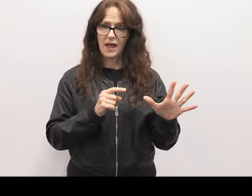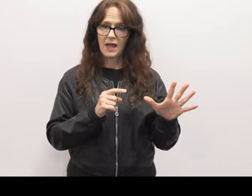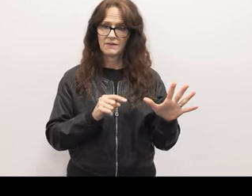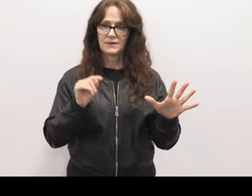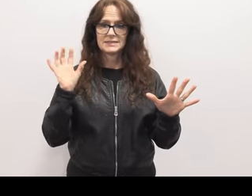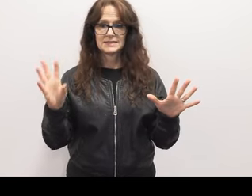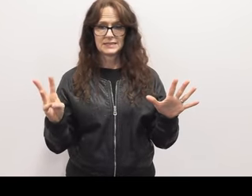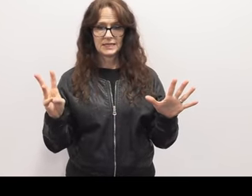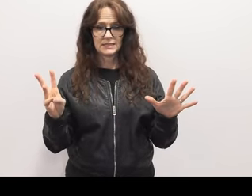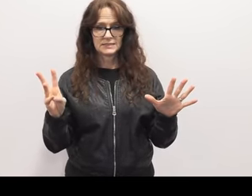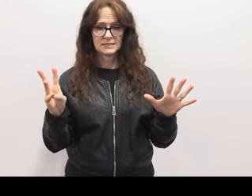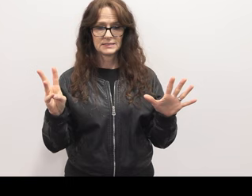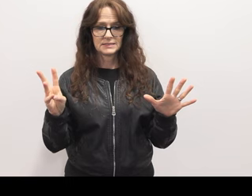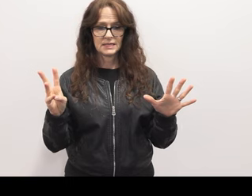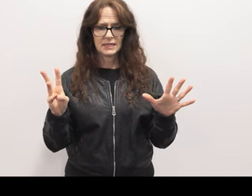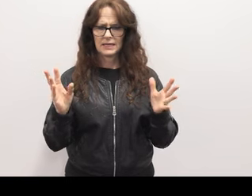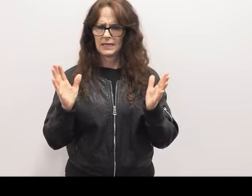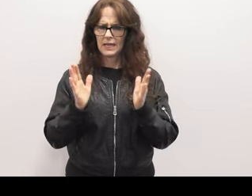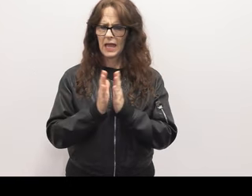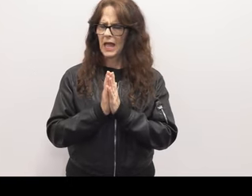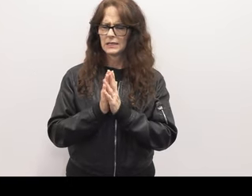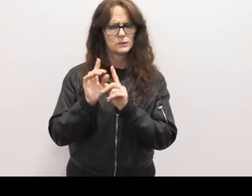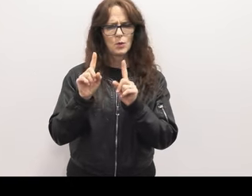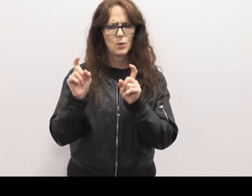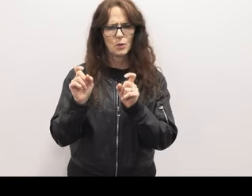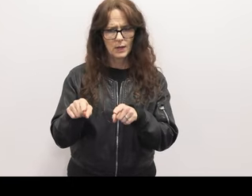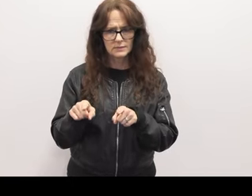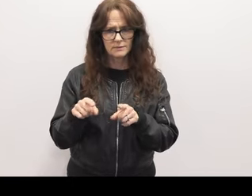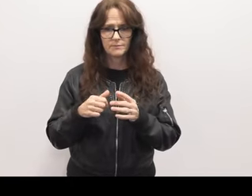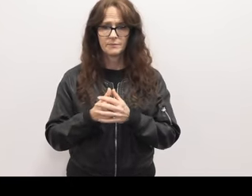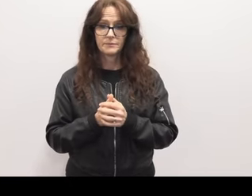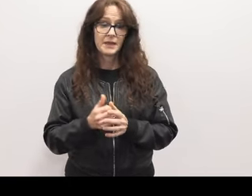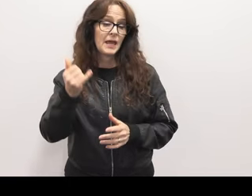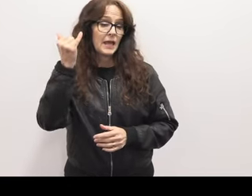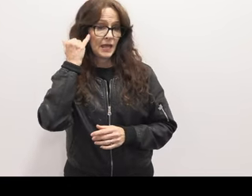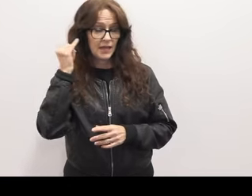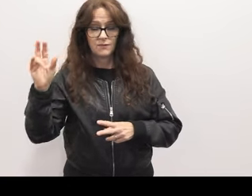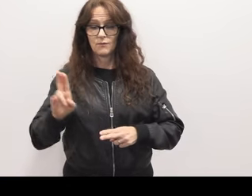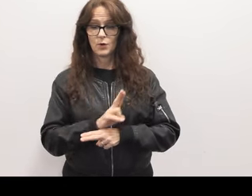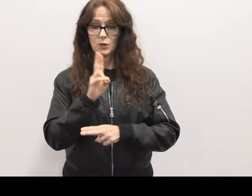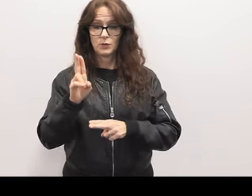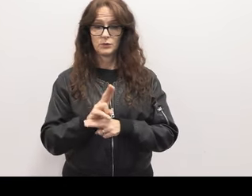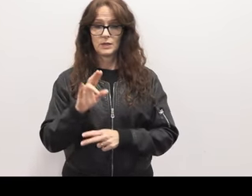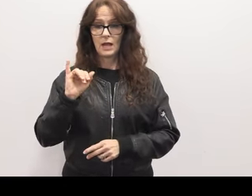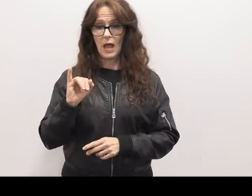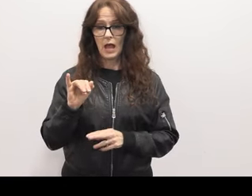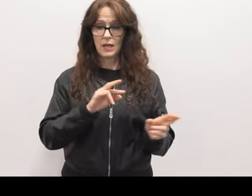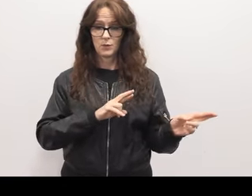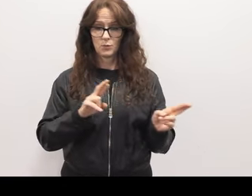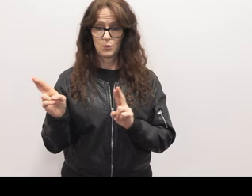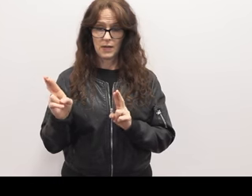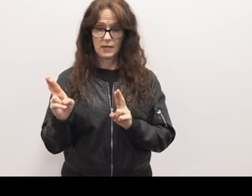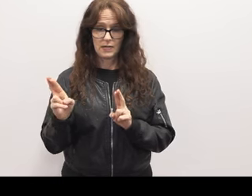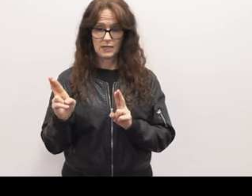that AJ asked or posed a question around is if we are using i-Ready as the metric